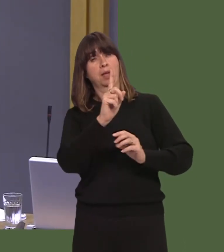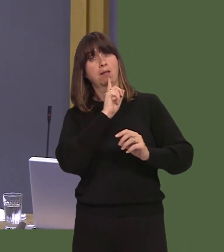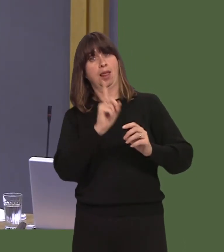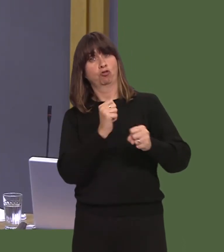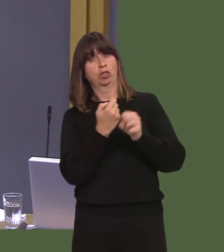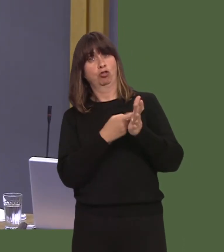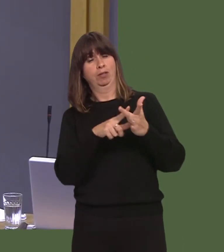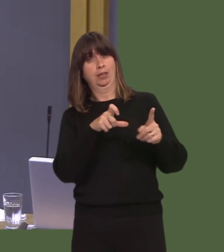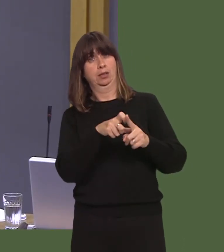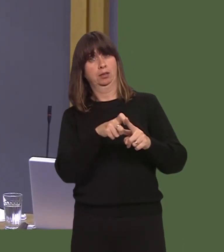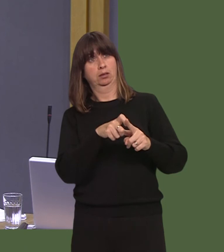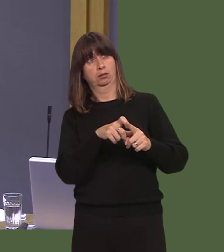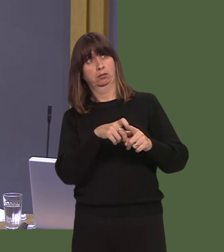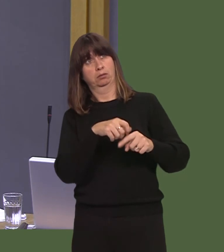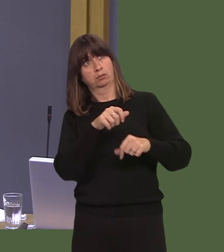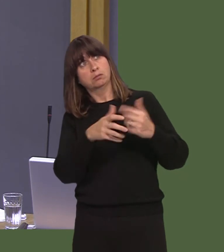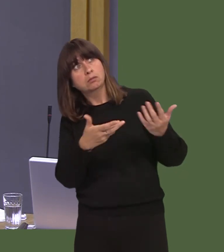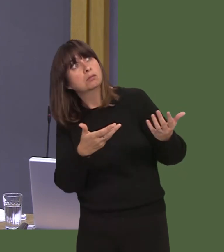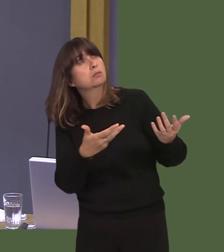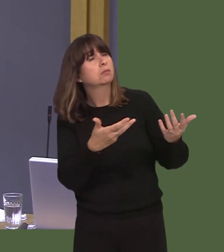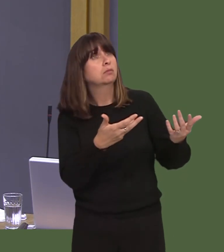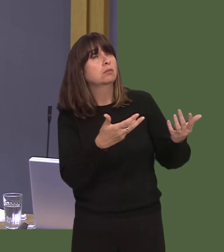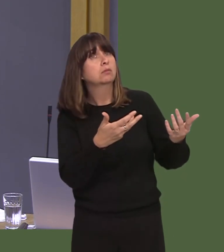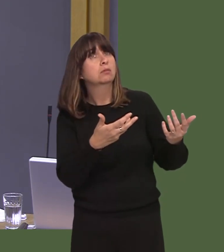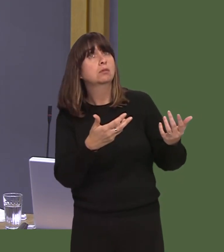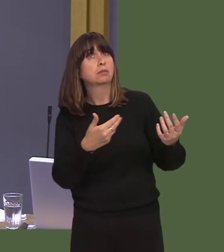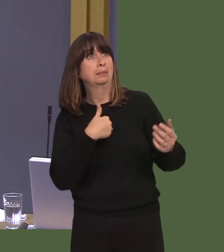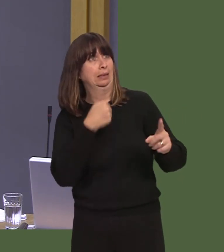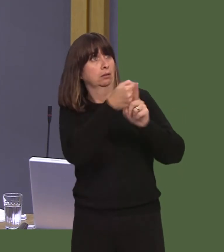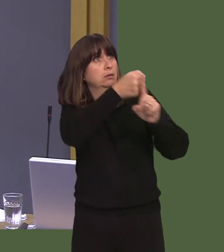of this process, haven't given an inch in response to the pressure from me, the Member